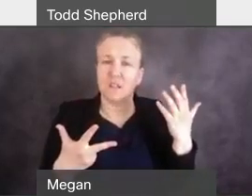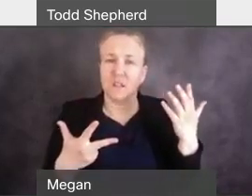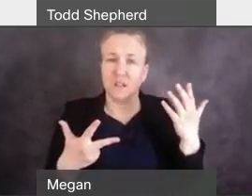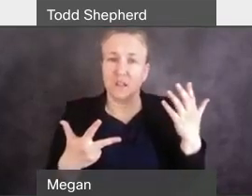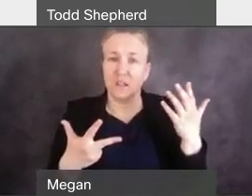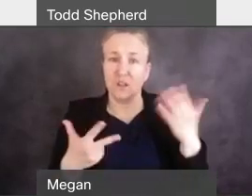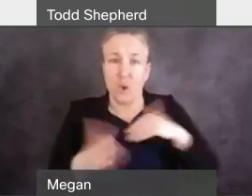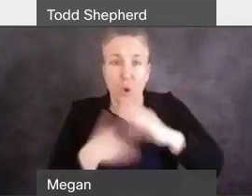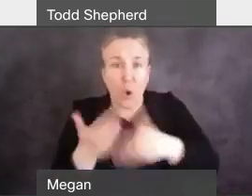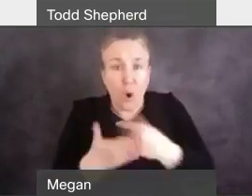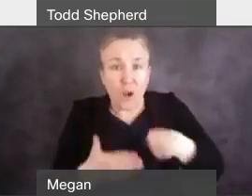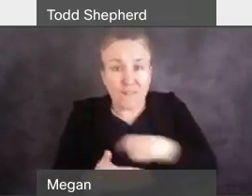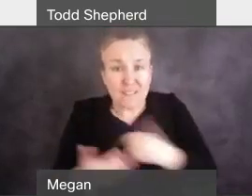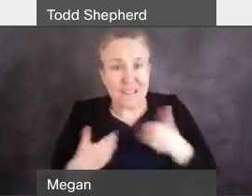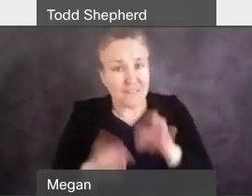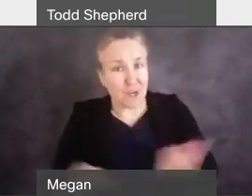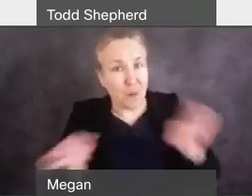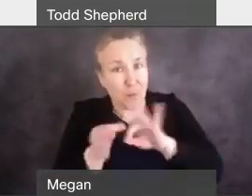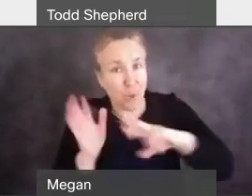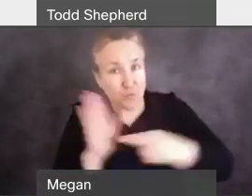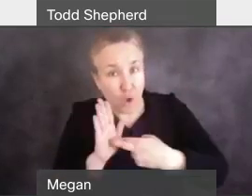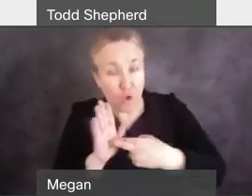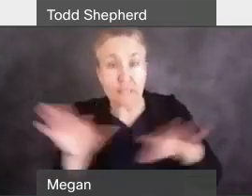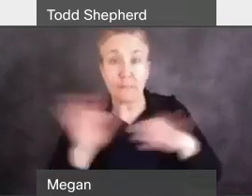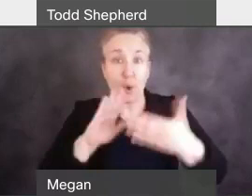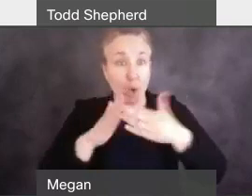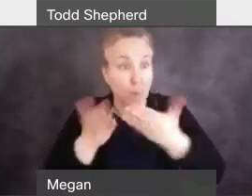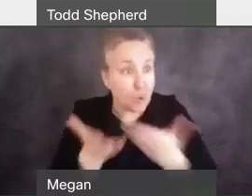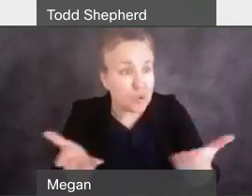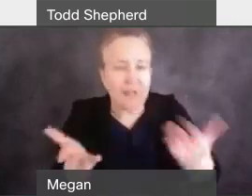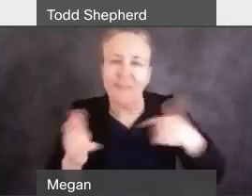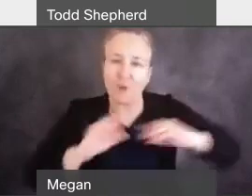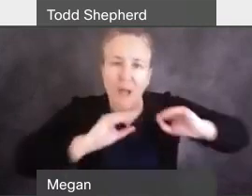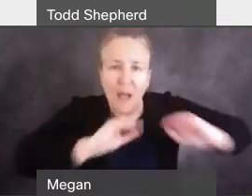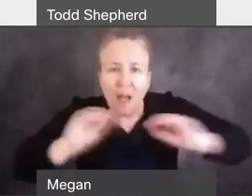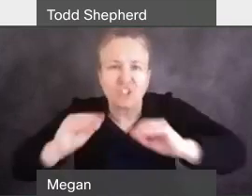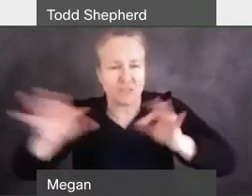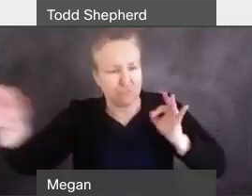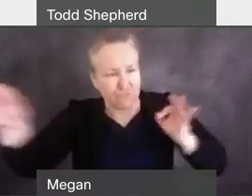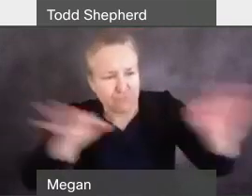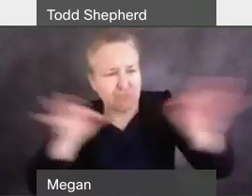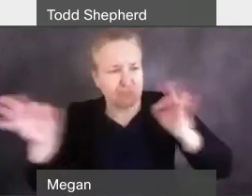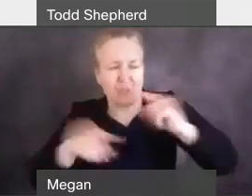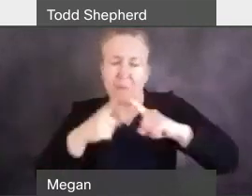play here to continue to educate our communities about these vaccines and what's available and how